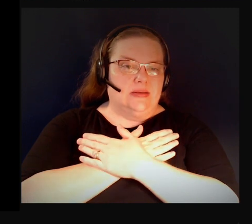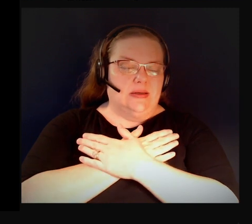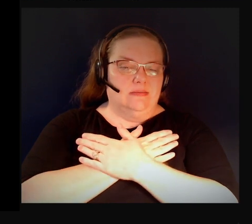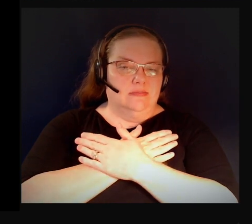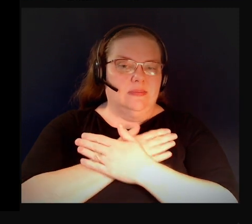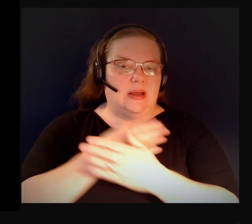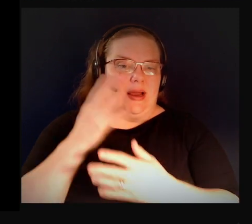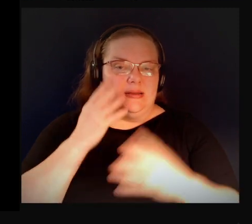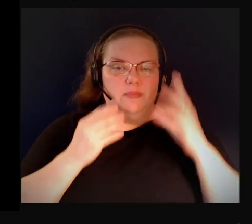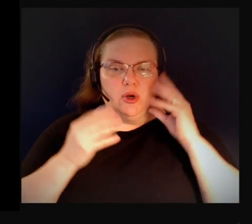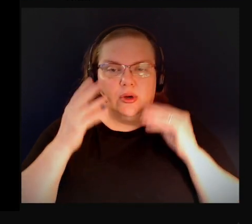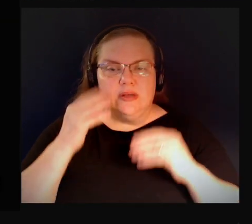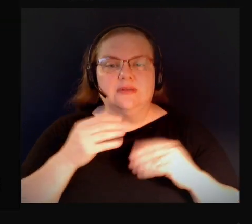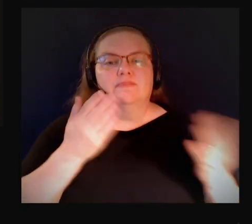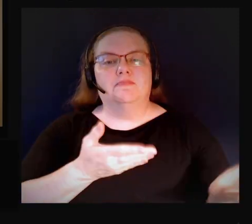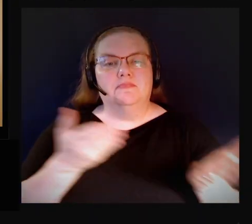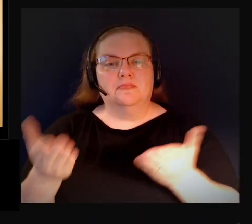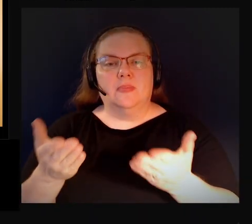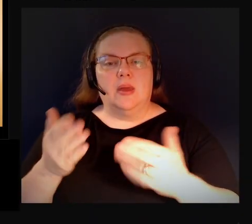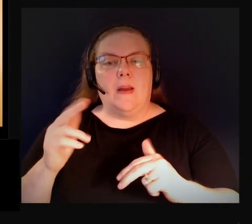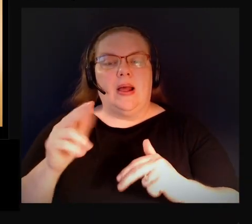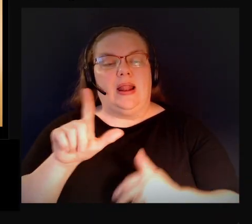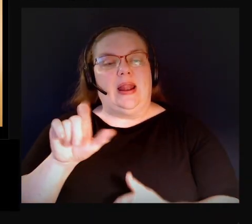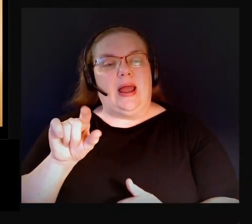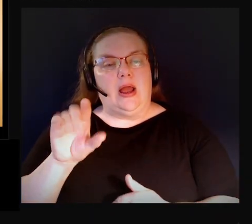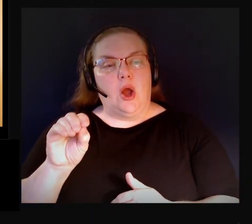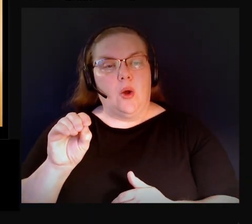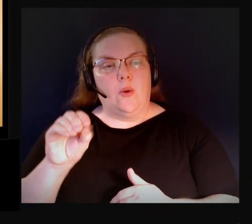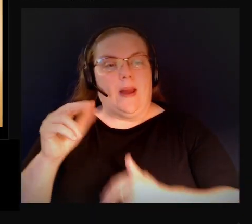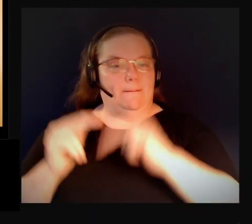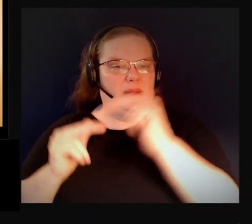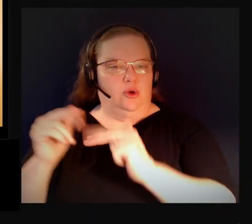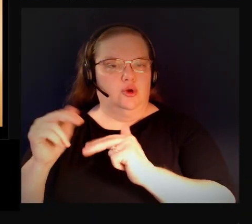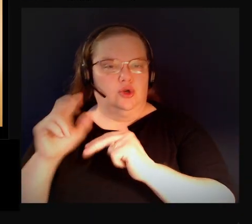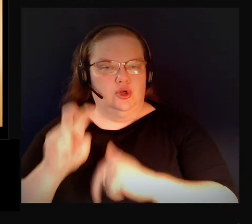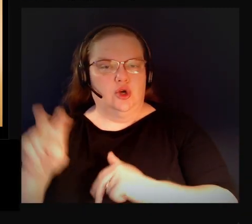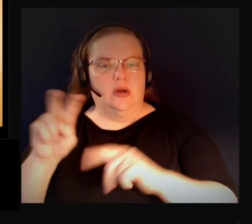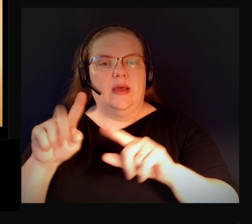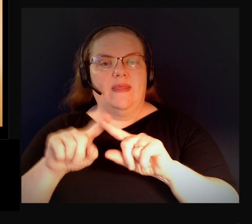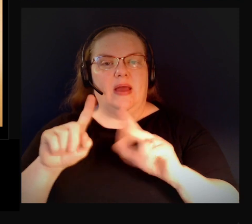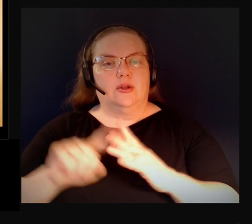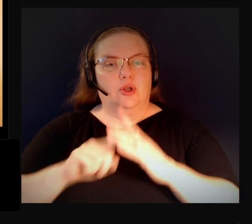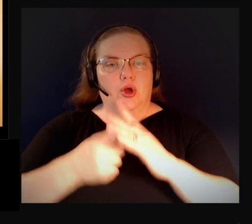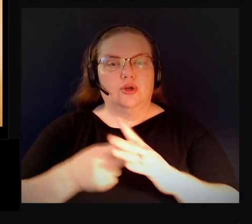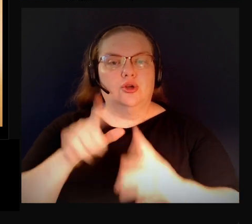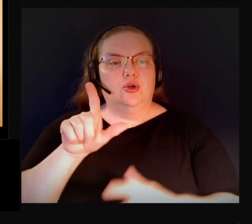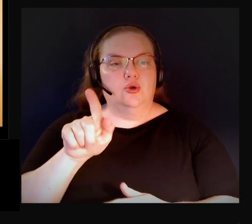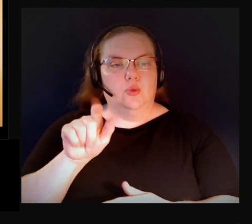from Light Brick Studios. Lego Builder's Journey launched in November 2021 for Xbox Series and One.